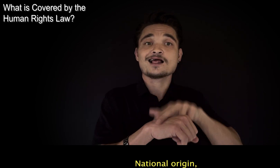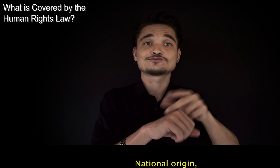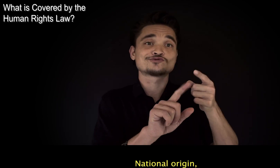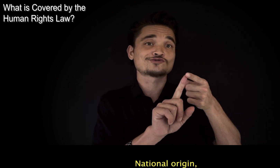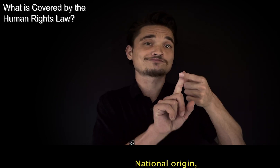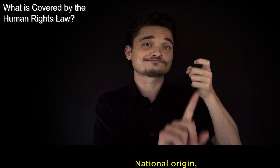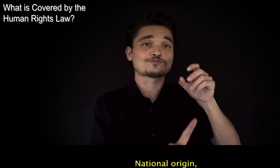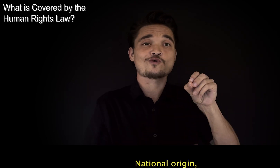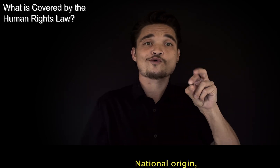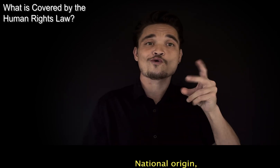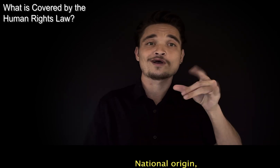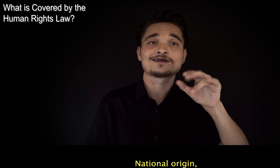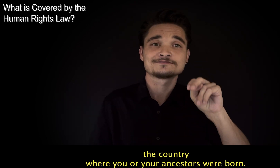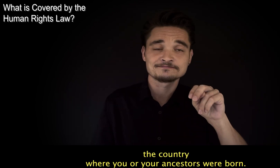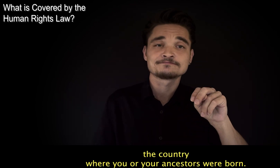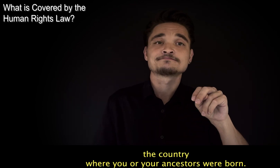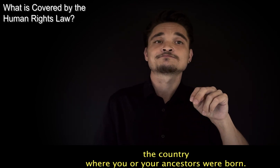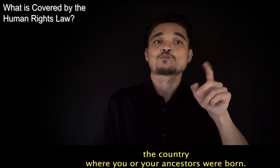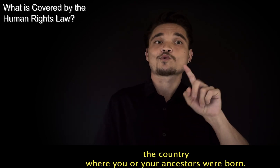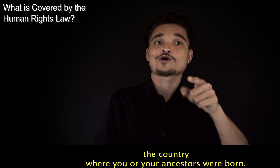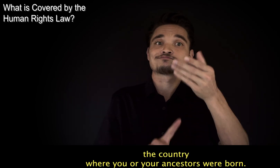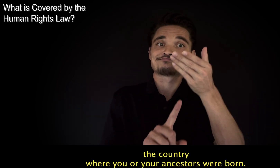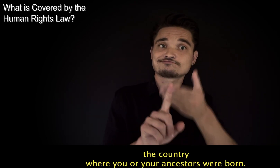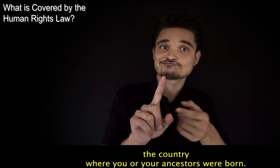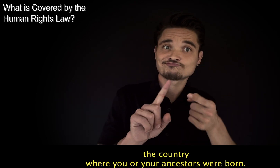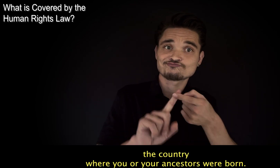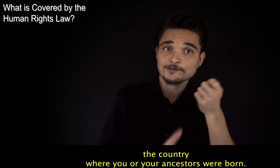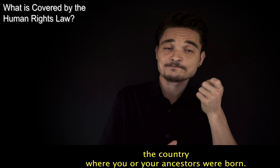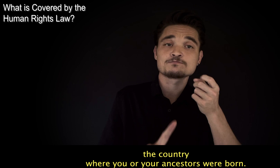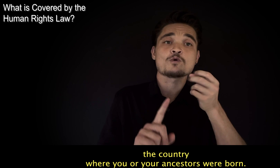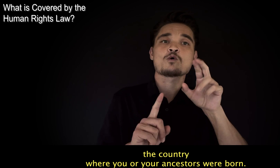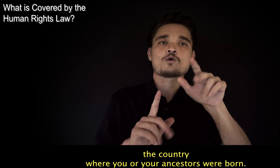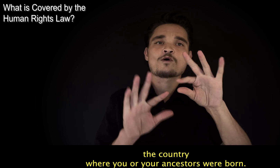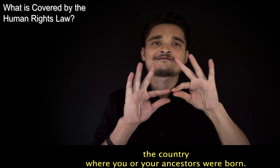National origin, the country where you or your ancestors were born.